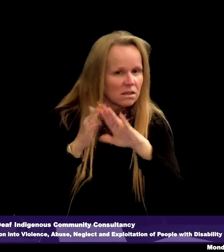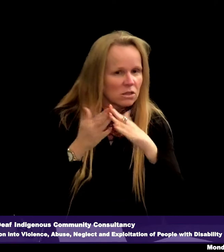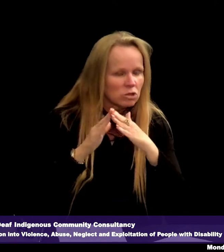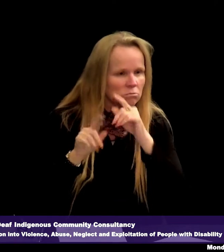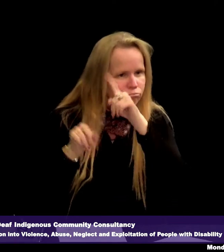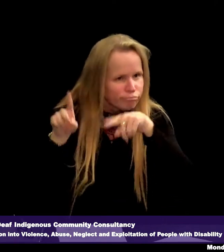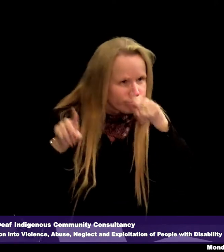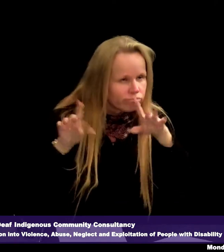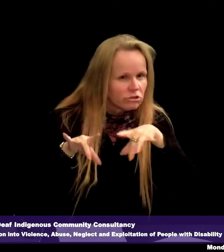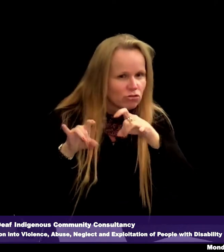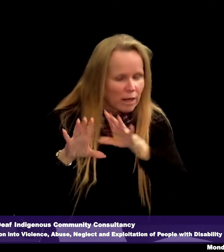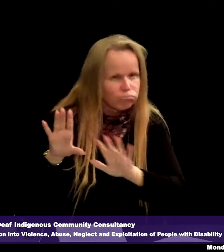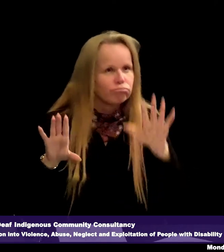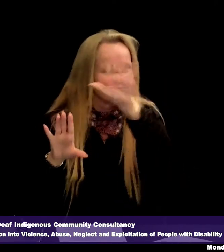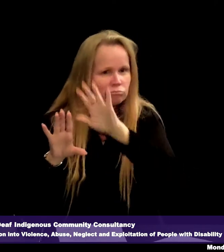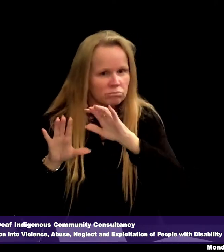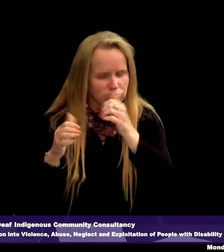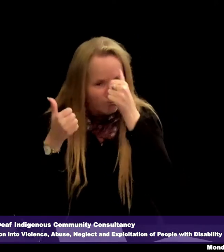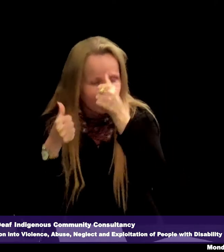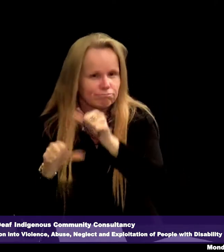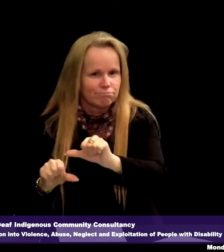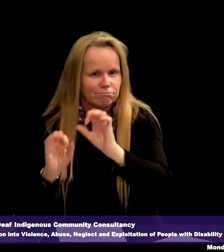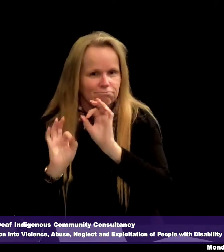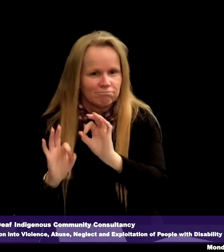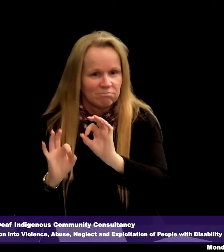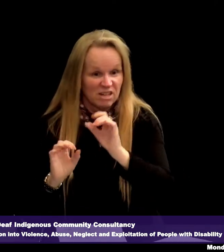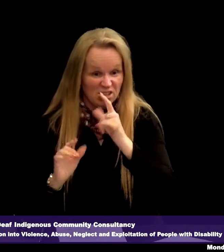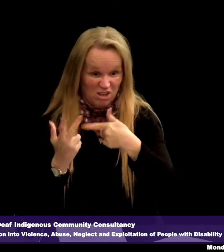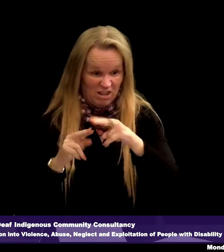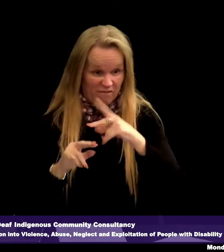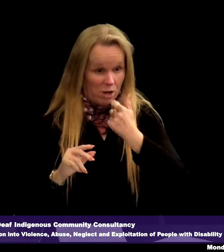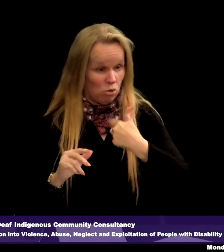But we know that there are different dialects that are used in the community all around Australia. We know that to be the case.